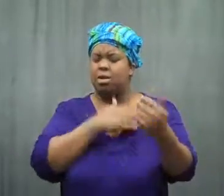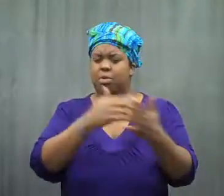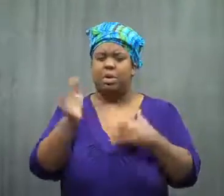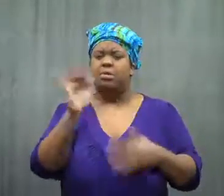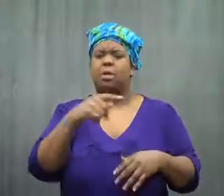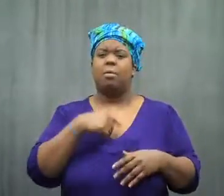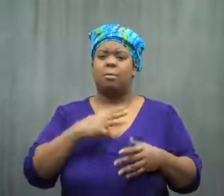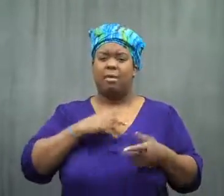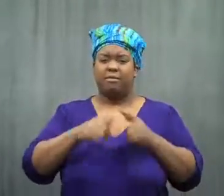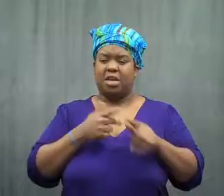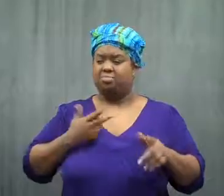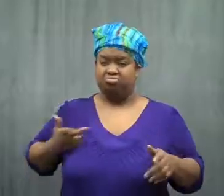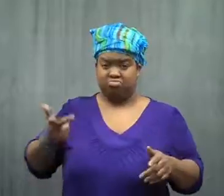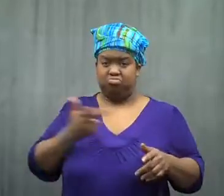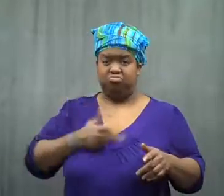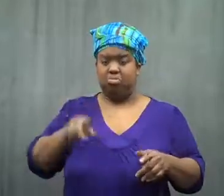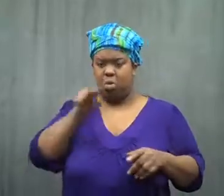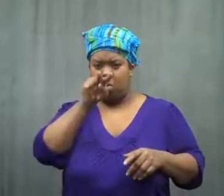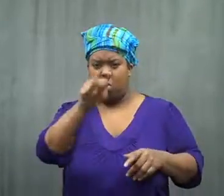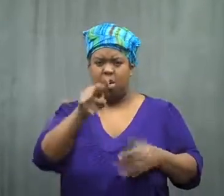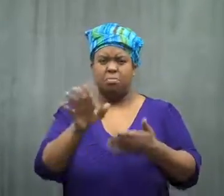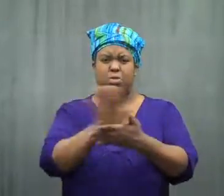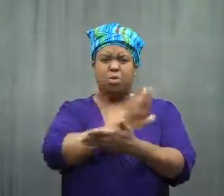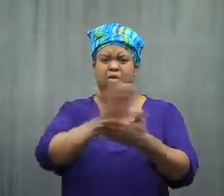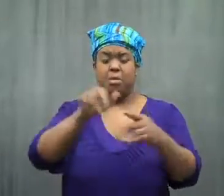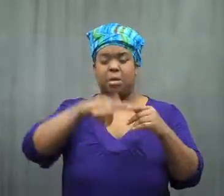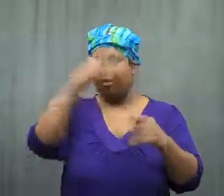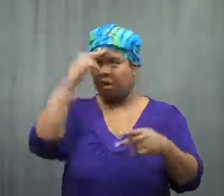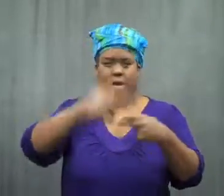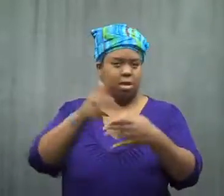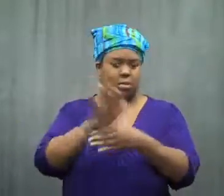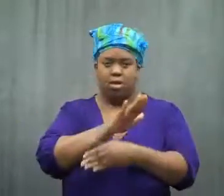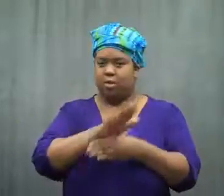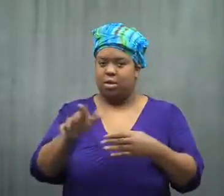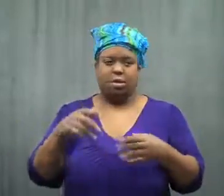Anyway, I was with friends, the three of us were watching a movie. I don't remember what.